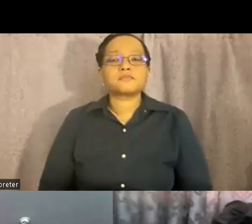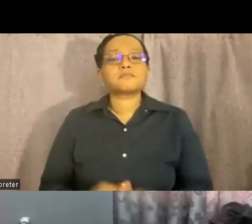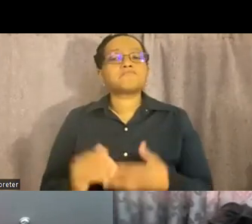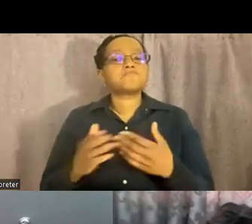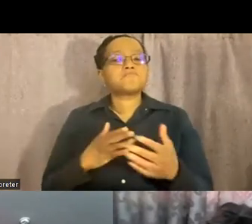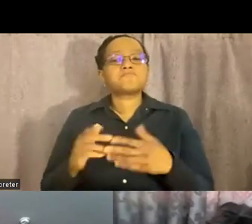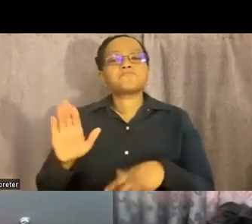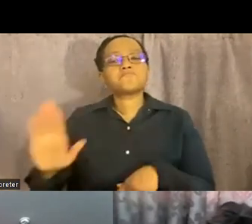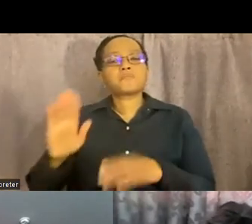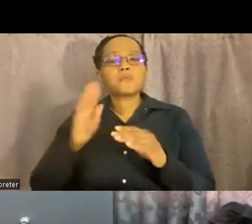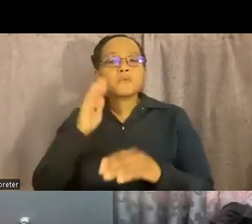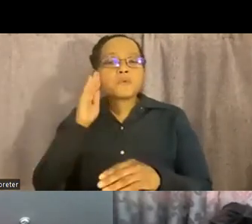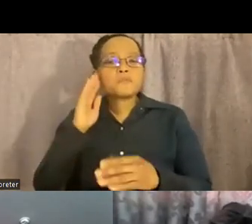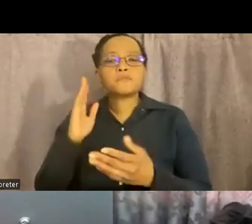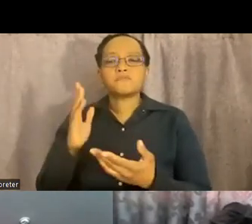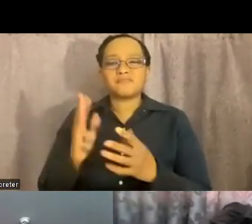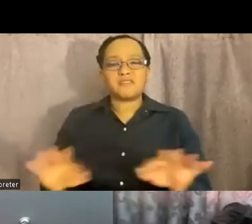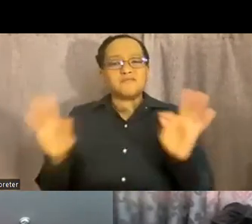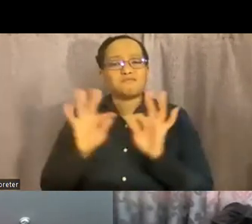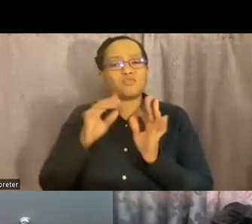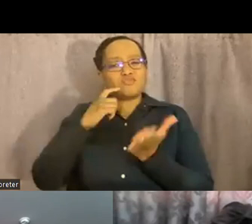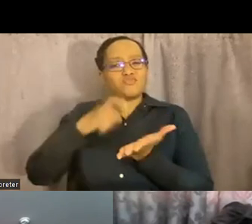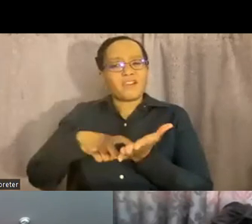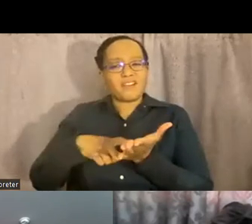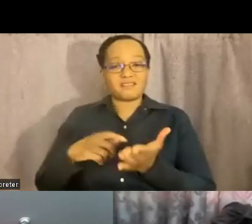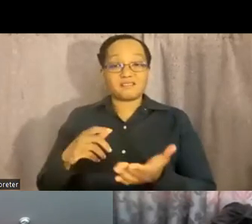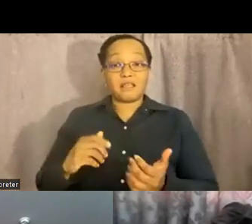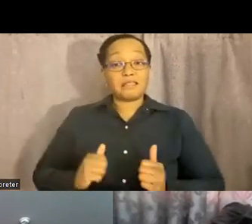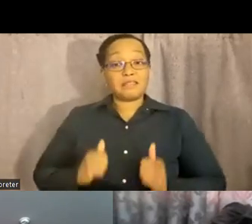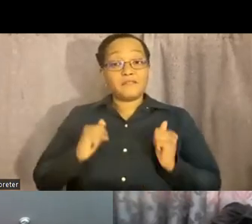is that the quality of living is critical.